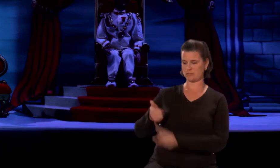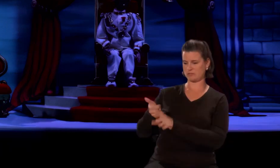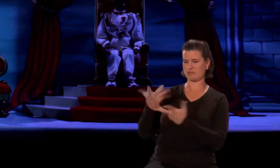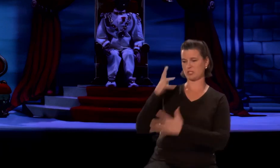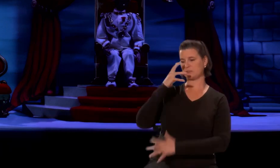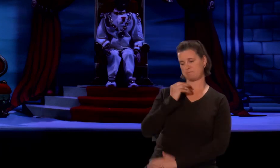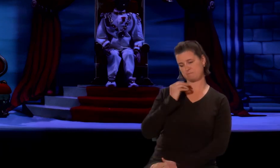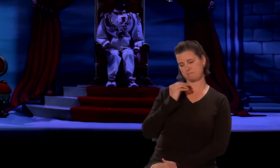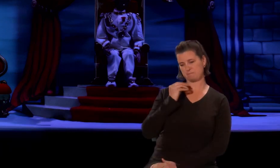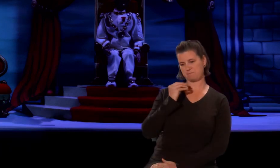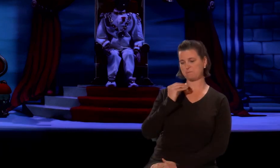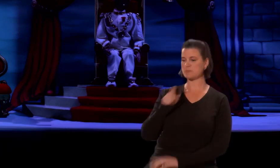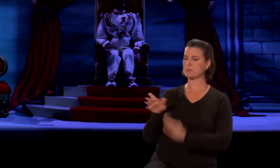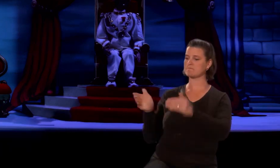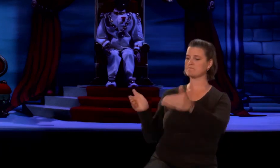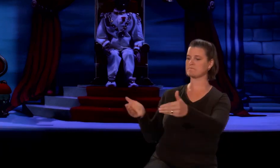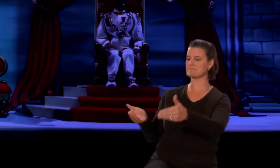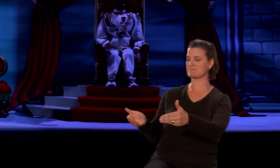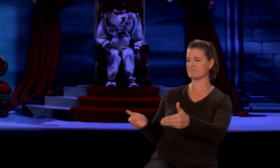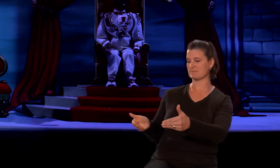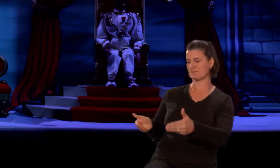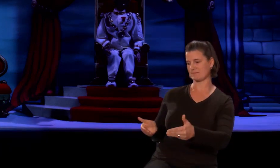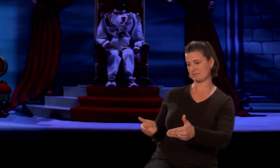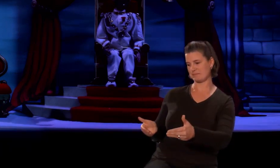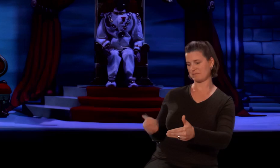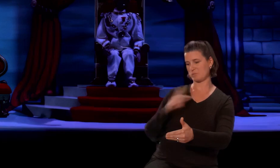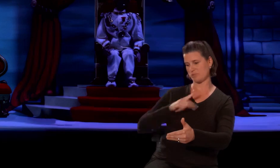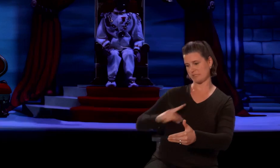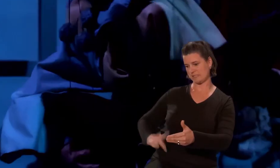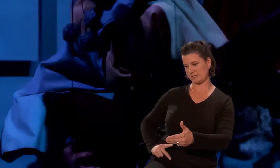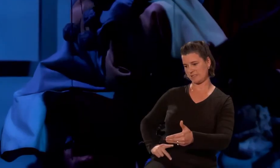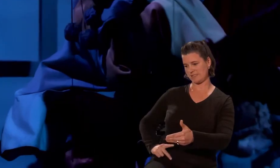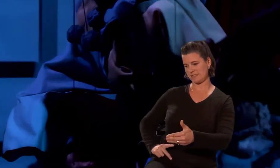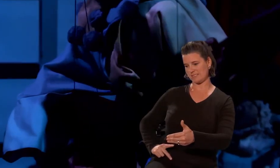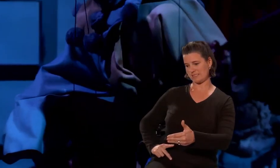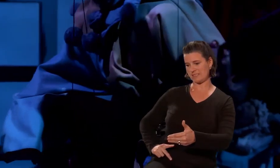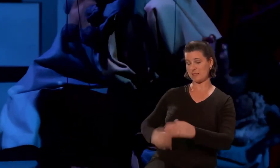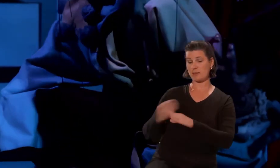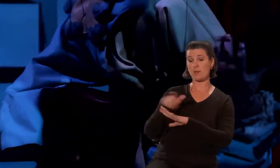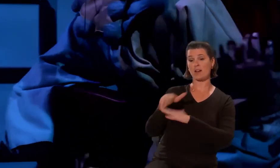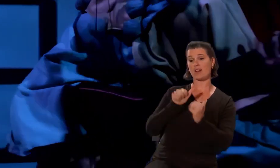Gently he tucked the covers in around the sleeping Princess. Then, before he left the room,